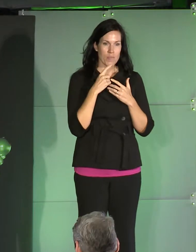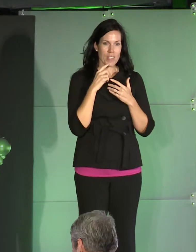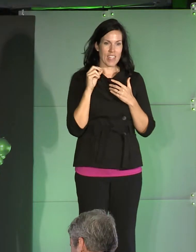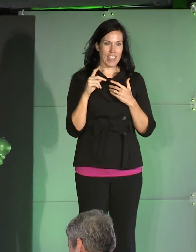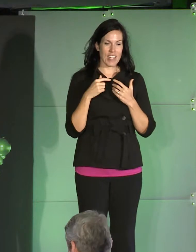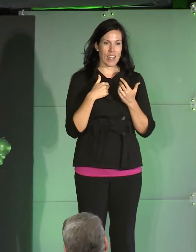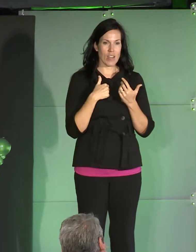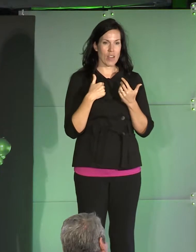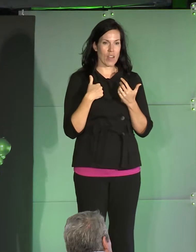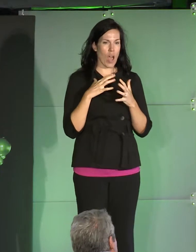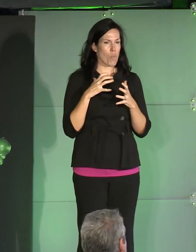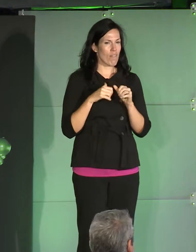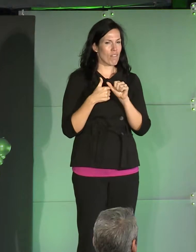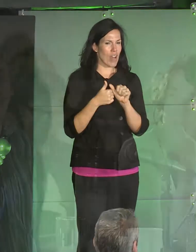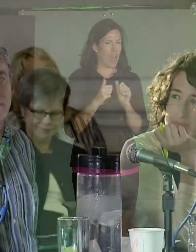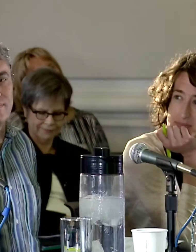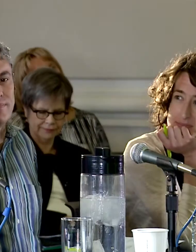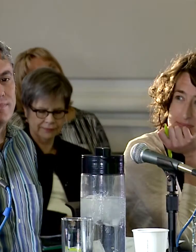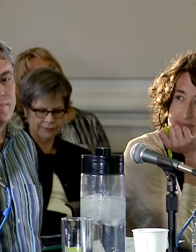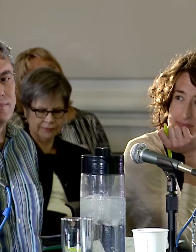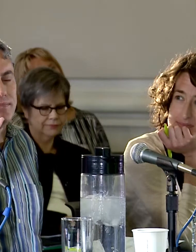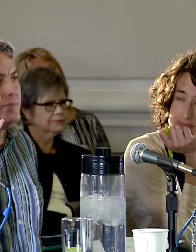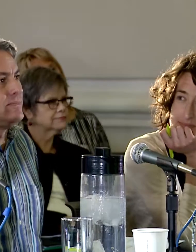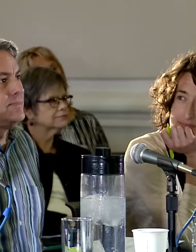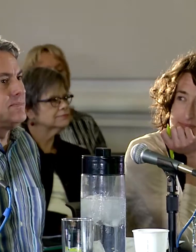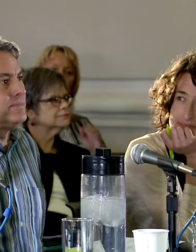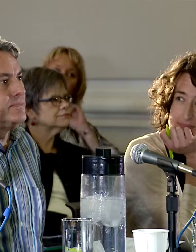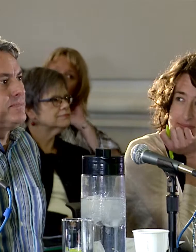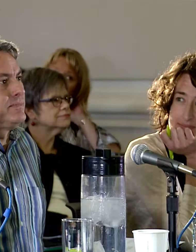Following to that, how do you know that there's a demand for the cascara tea?